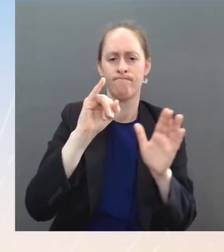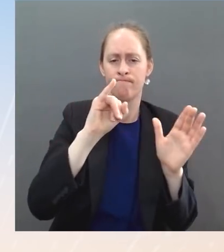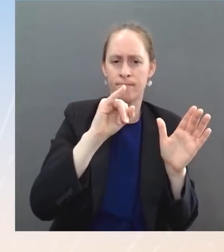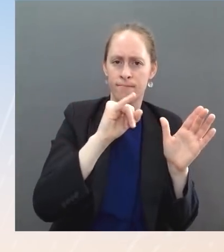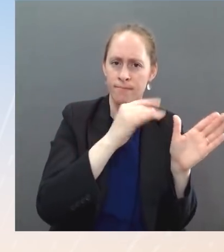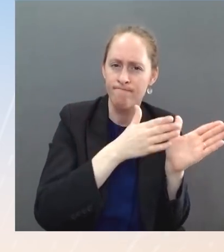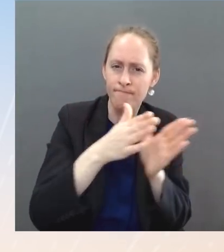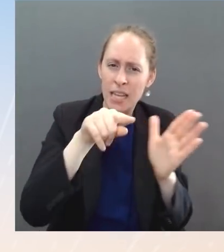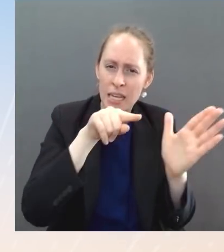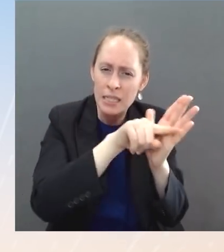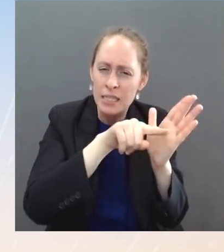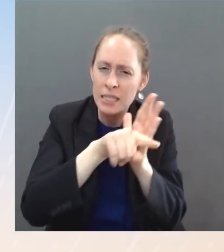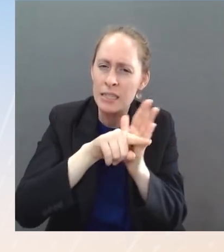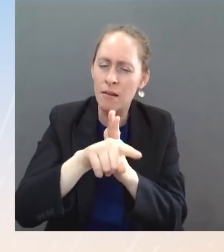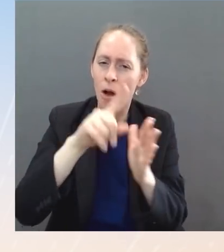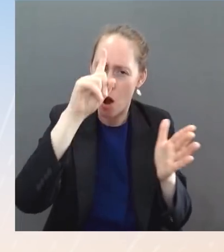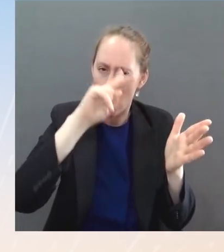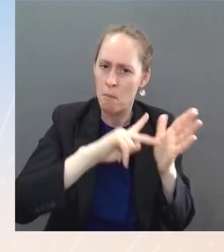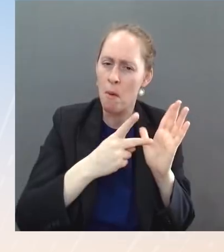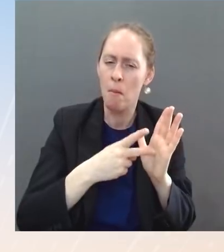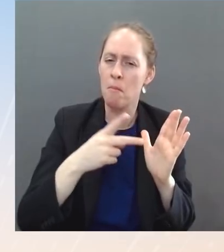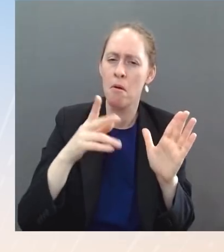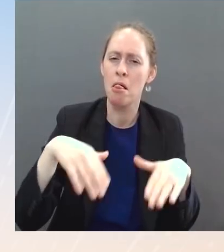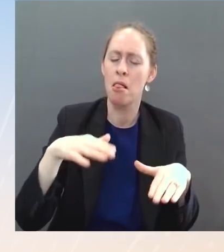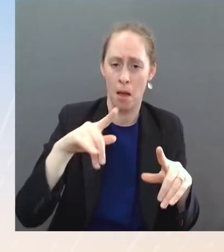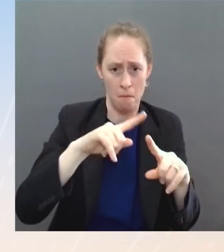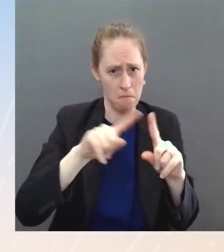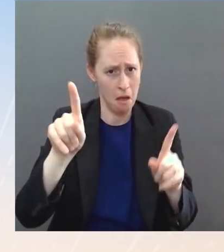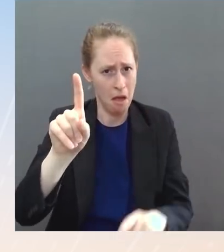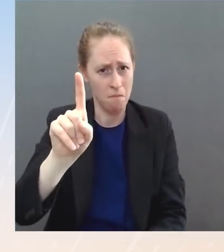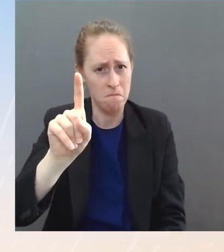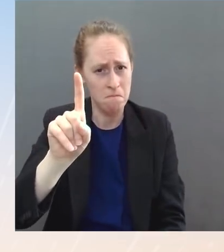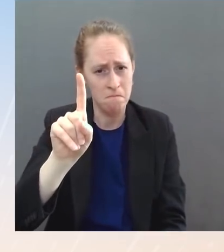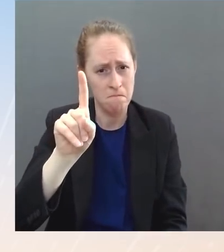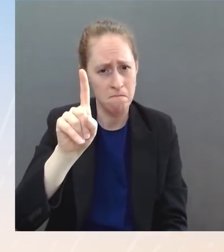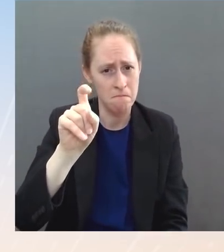that you can use to independently corroborate Ukraine's allegations about atrocities in Bucha?